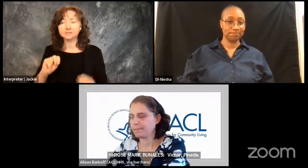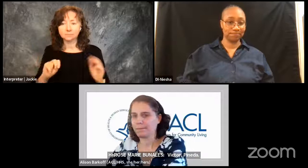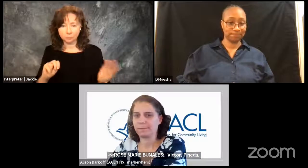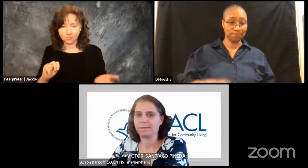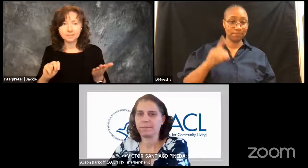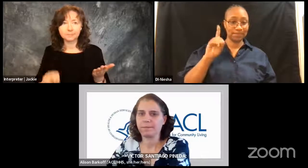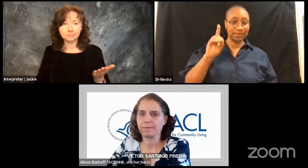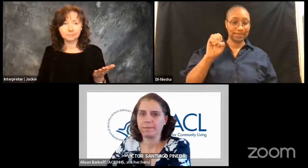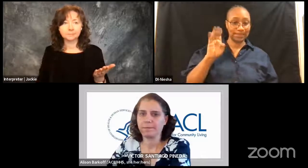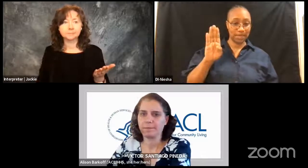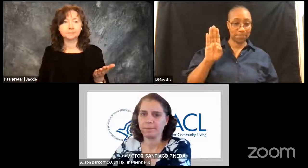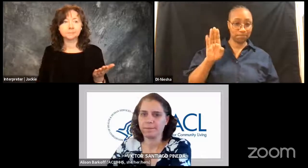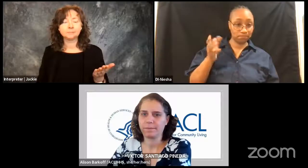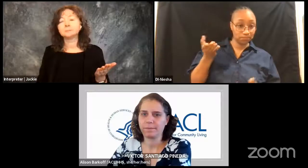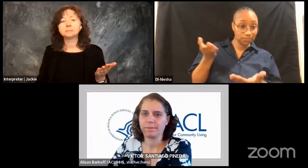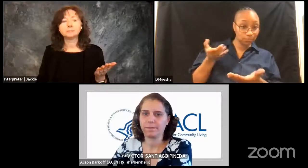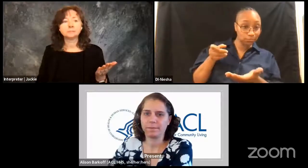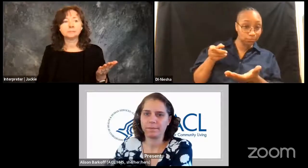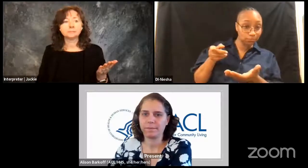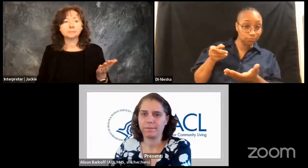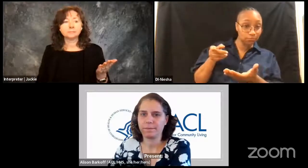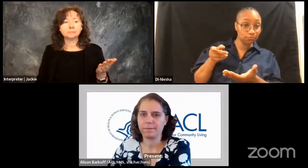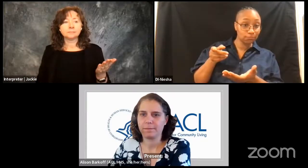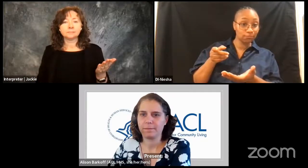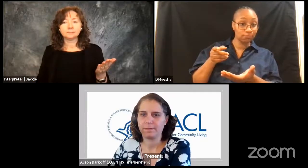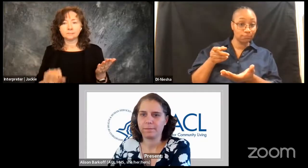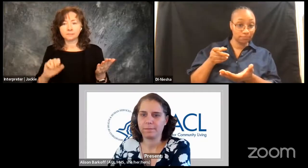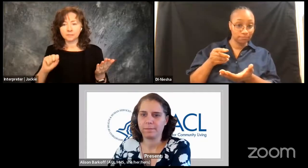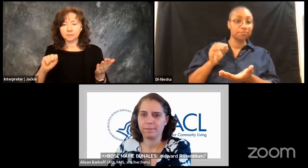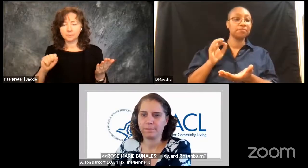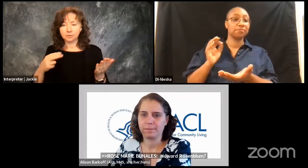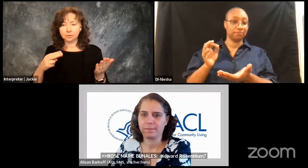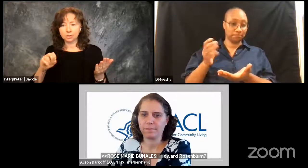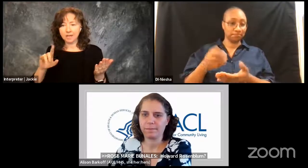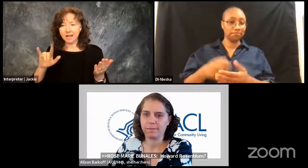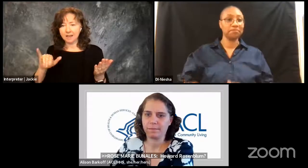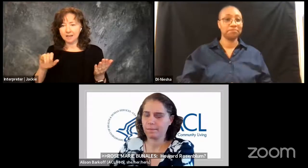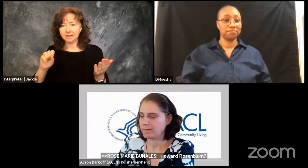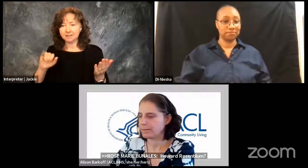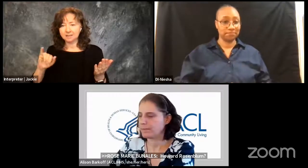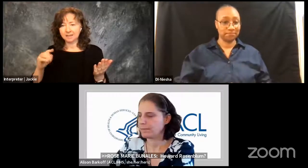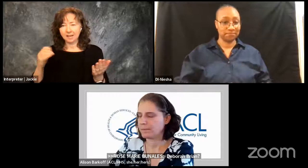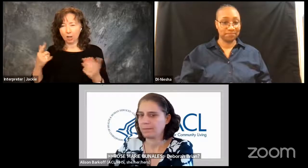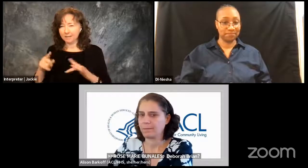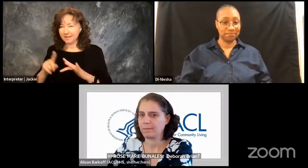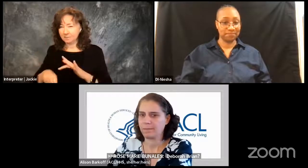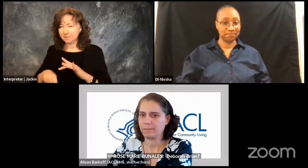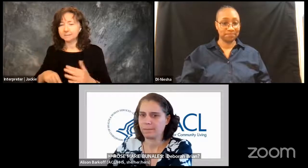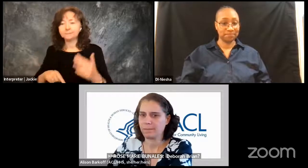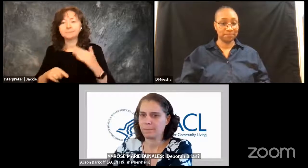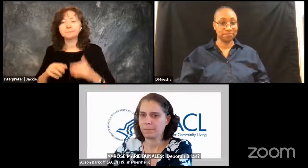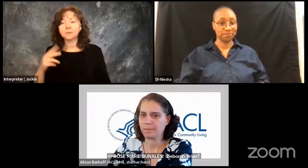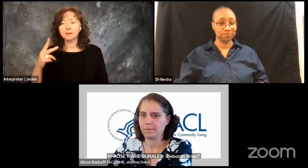Shelly Siegel is not here. Karen Tamley? Present.